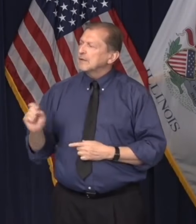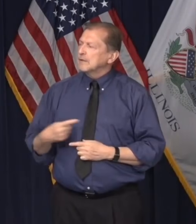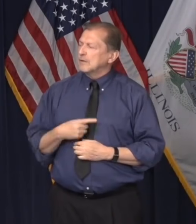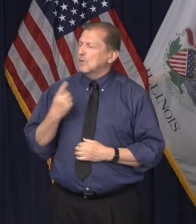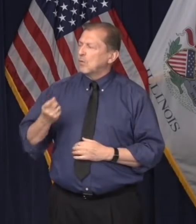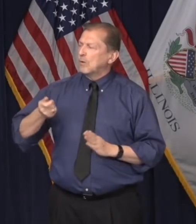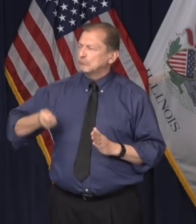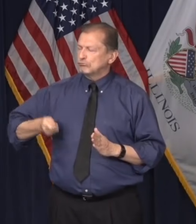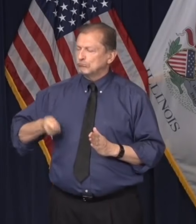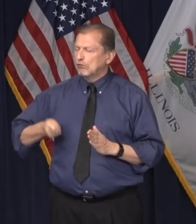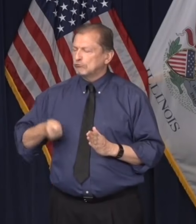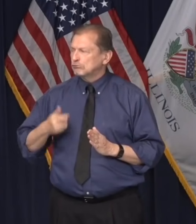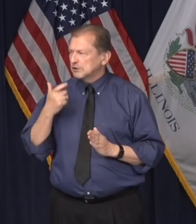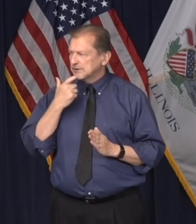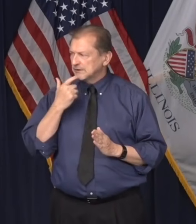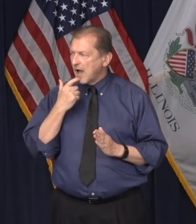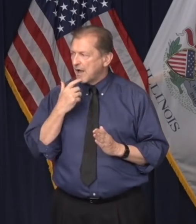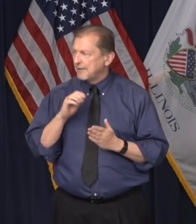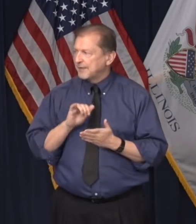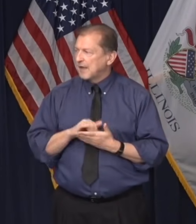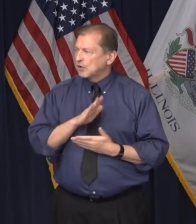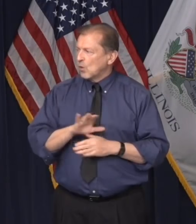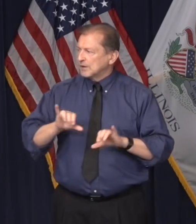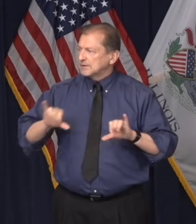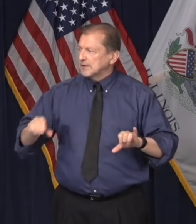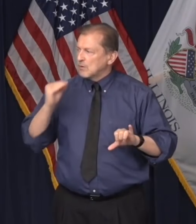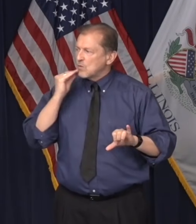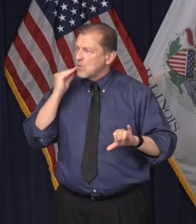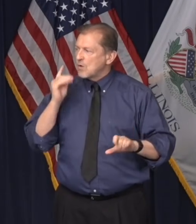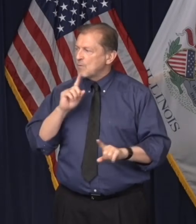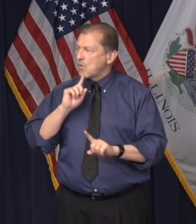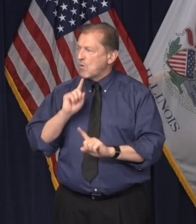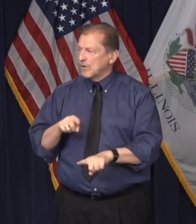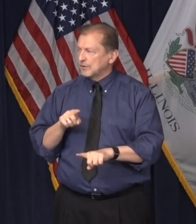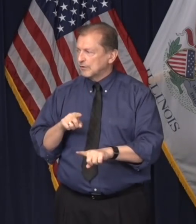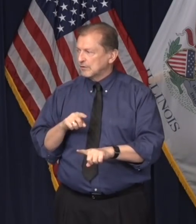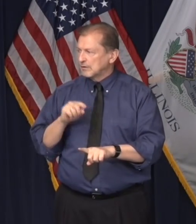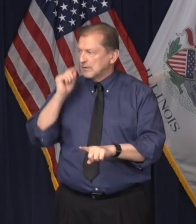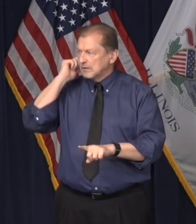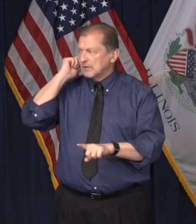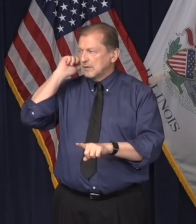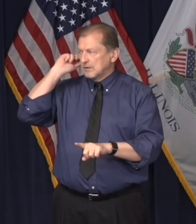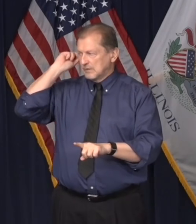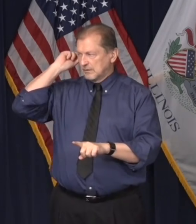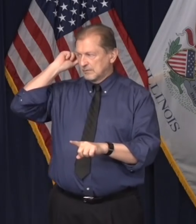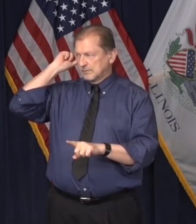TO BE EVENTUALLY. GOVERNOR, A JUDGE JUST RULED